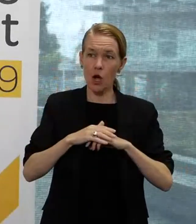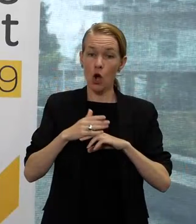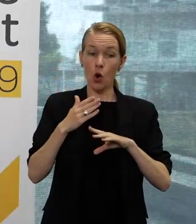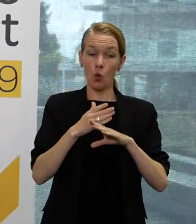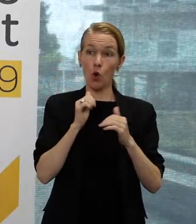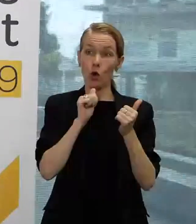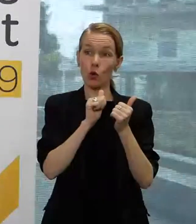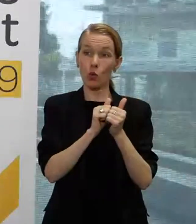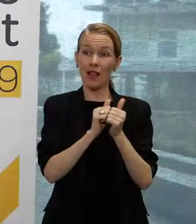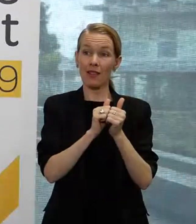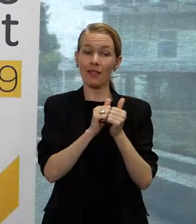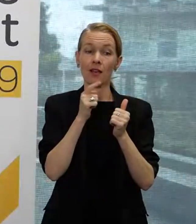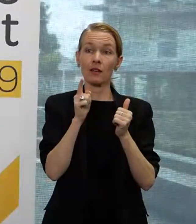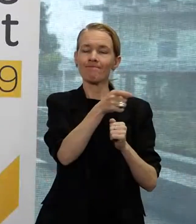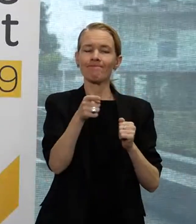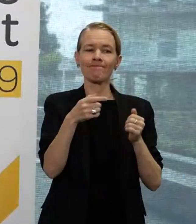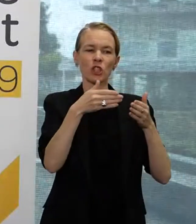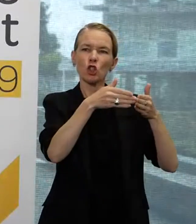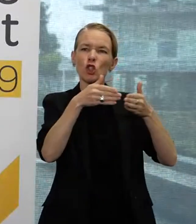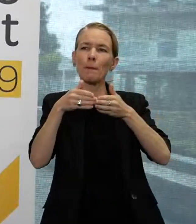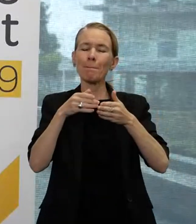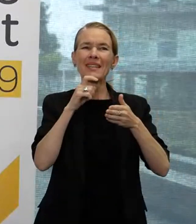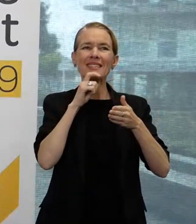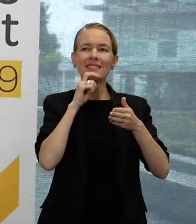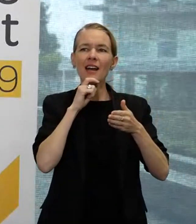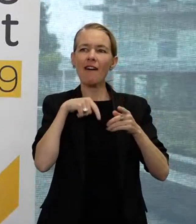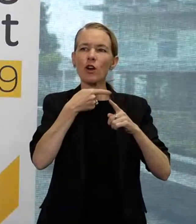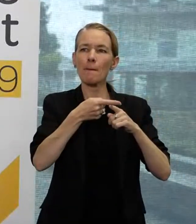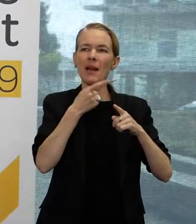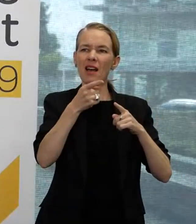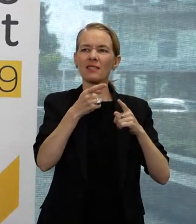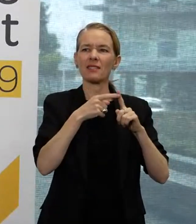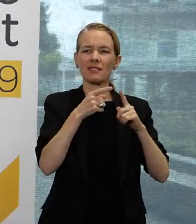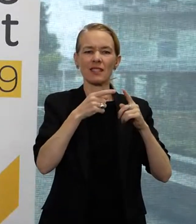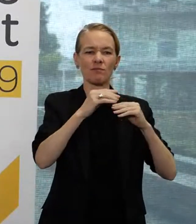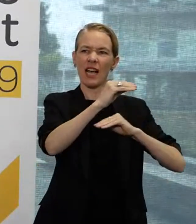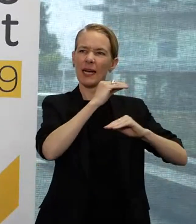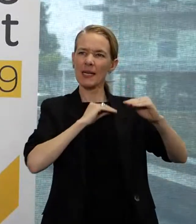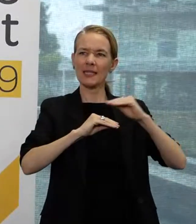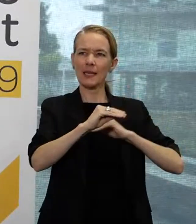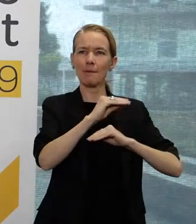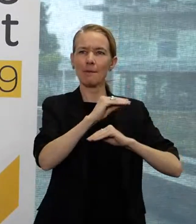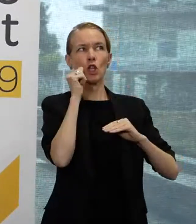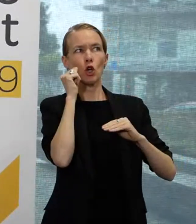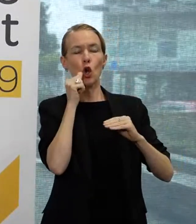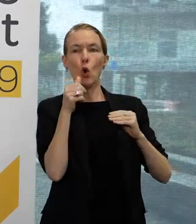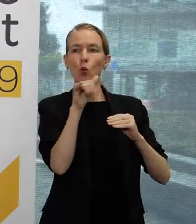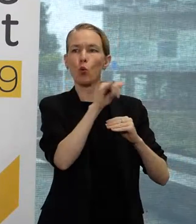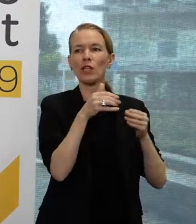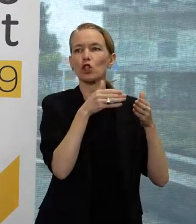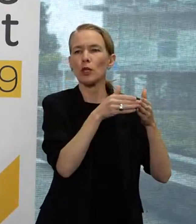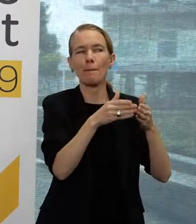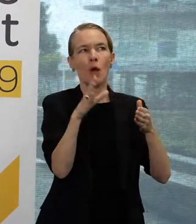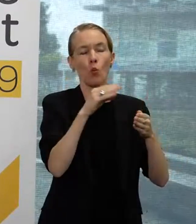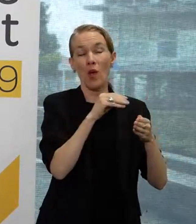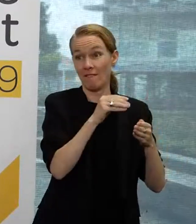to follow that up, as well as our border teams. So we'll give you as much information as we can about that as it comes to hand.